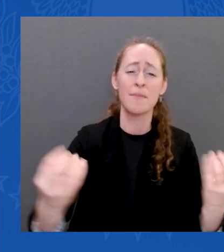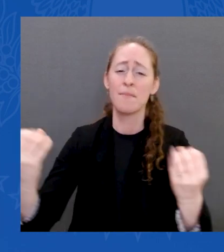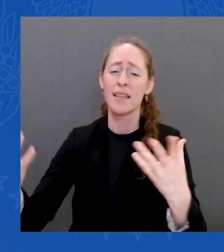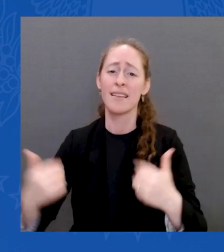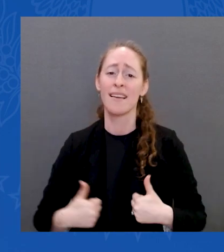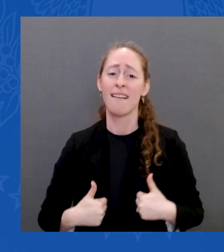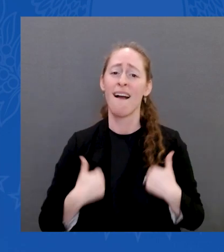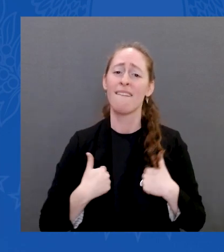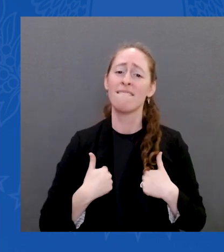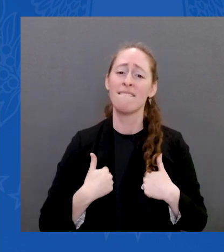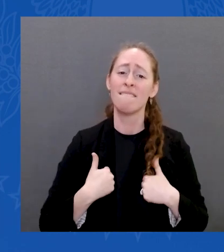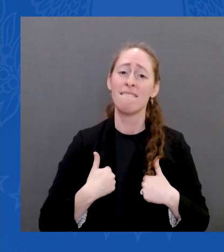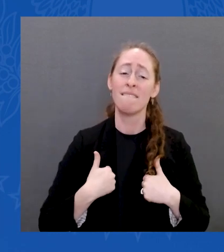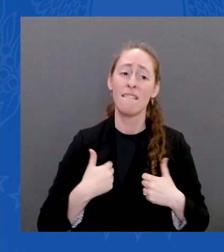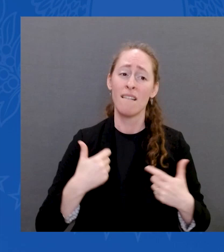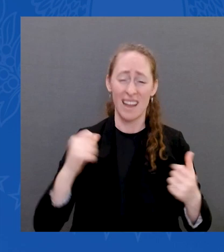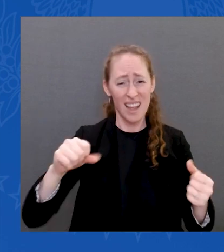Thank you. Thank you. Thank you.